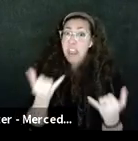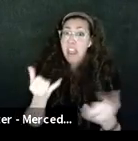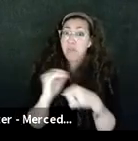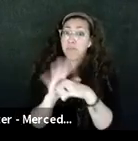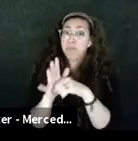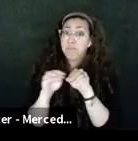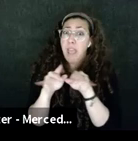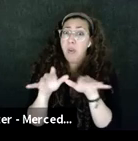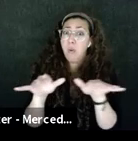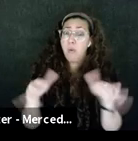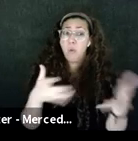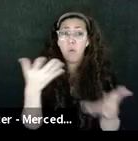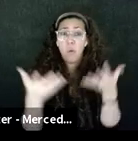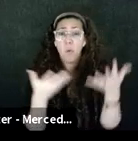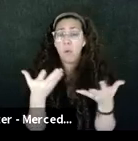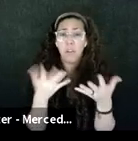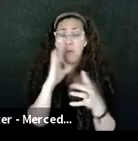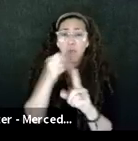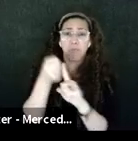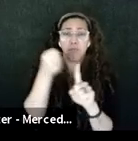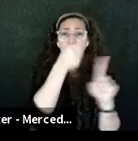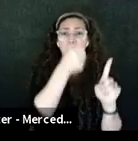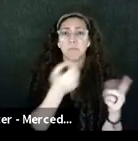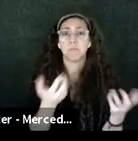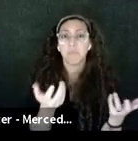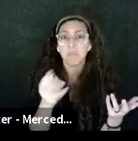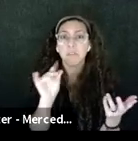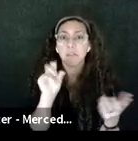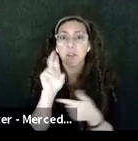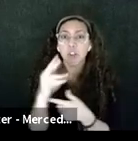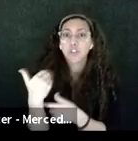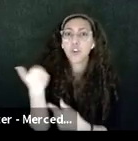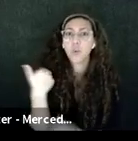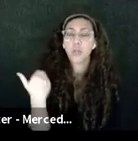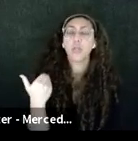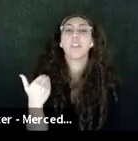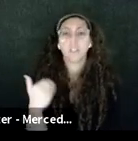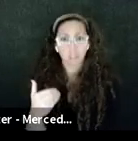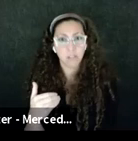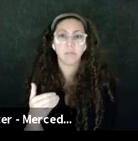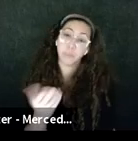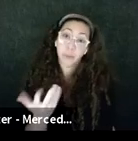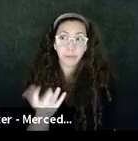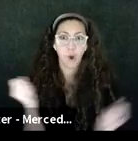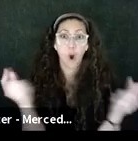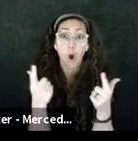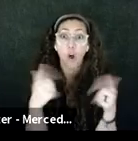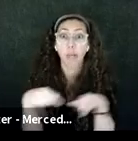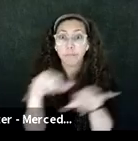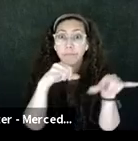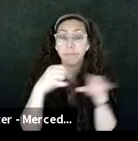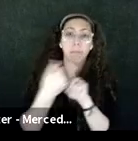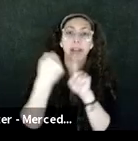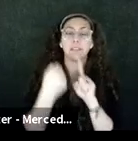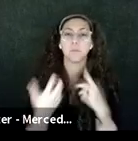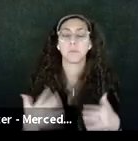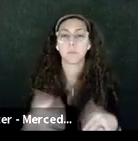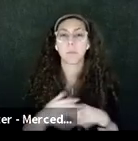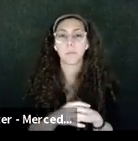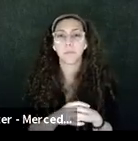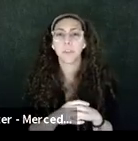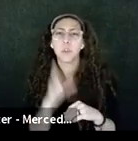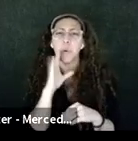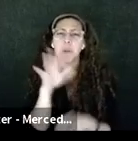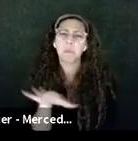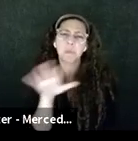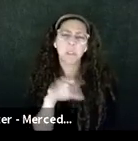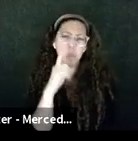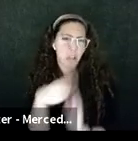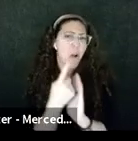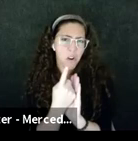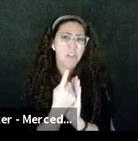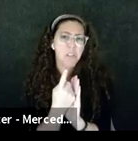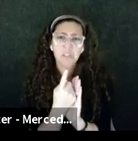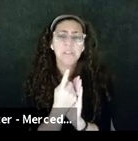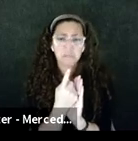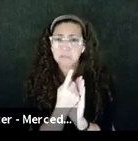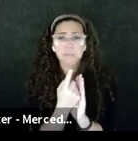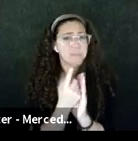Jason Williams: And how that is having an impact on foster youth as well as all of us. So we're going to be here for approximately an hour and feel free to ask questions as we go.